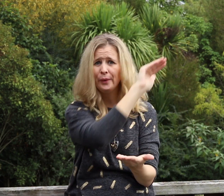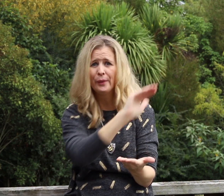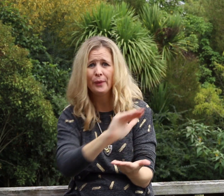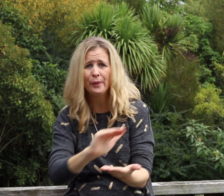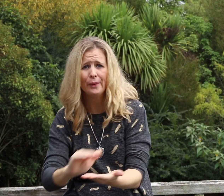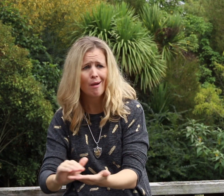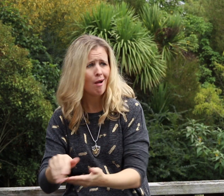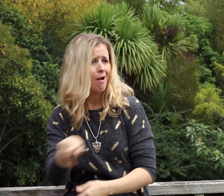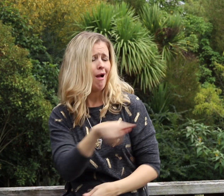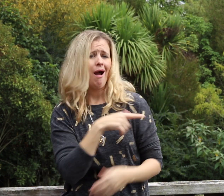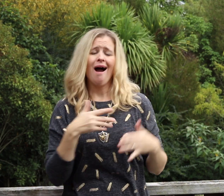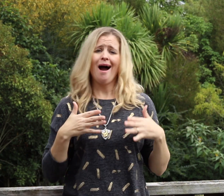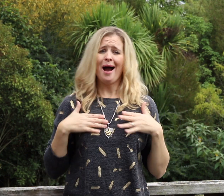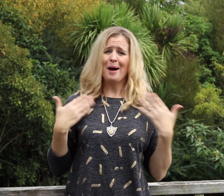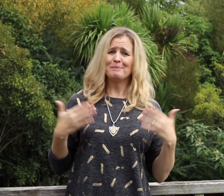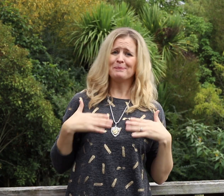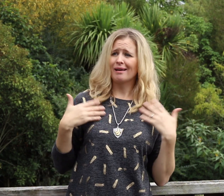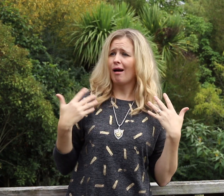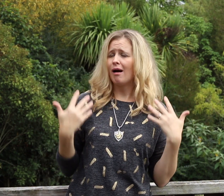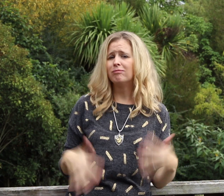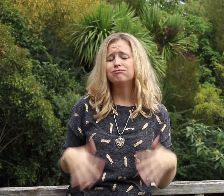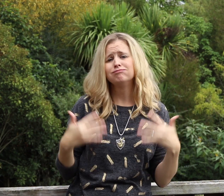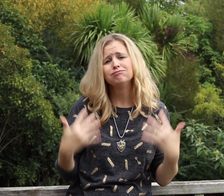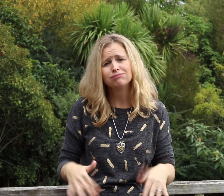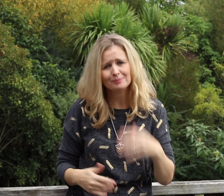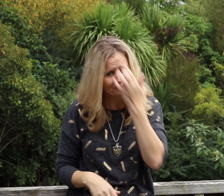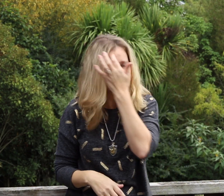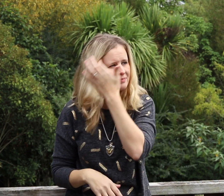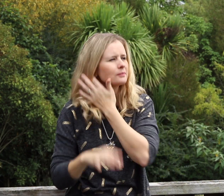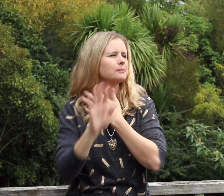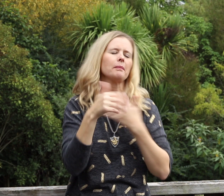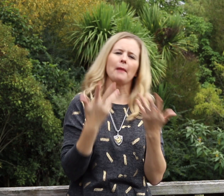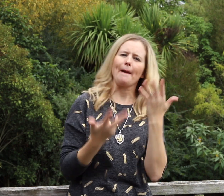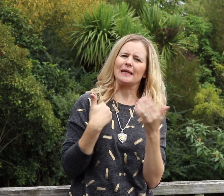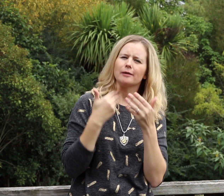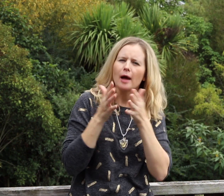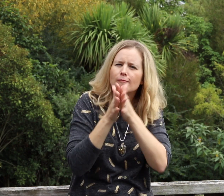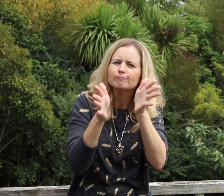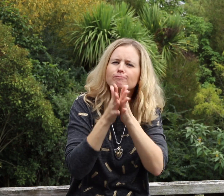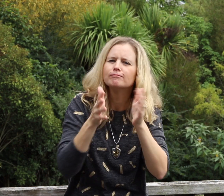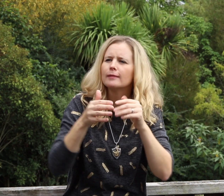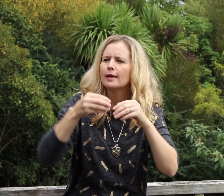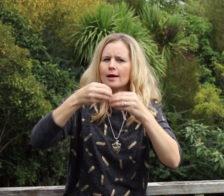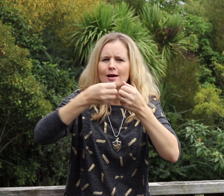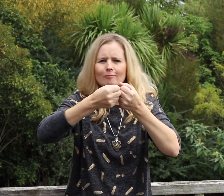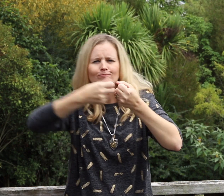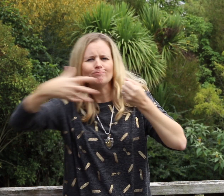the COVID-19 in this country has diminished. We are really happy about that.